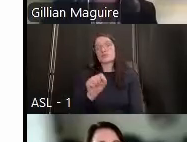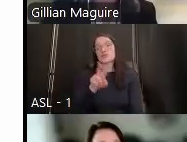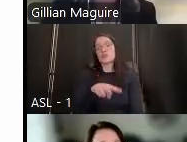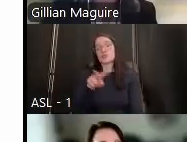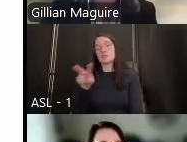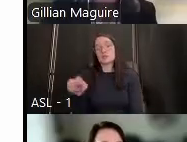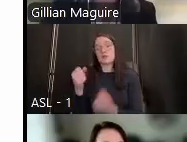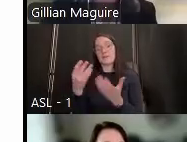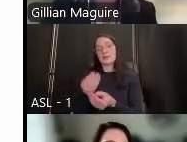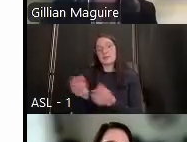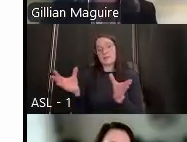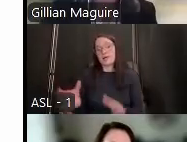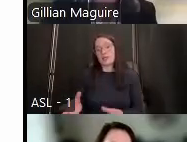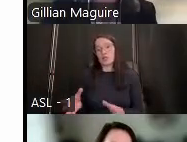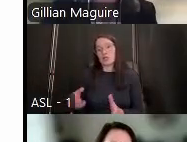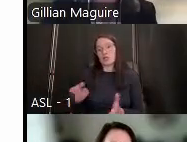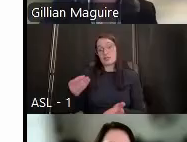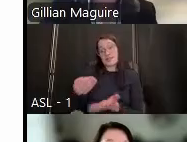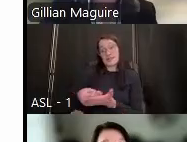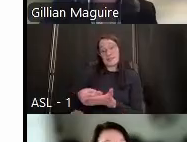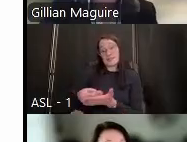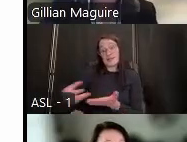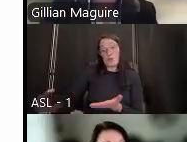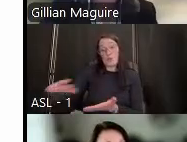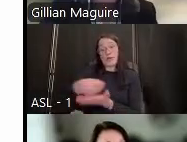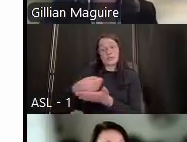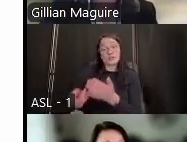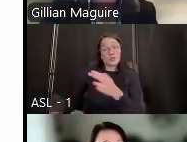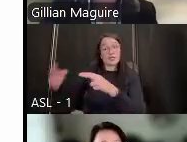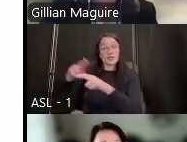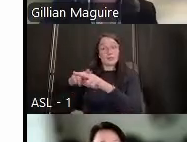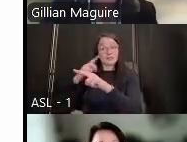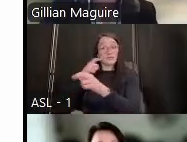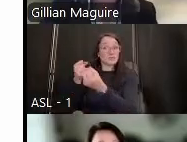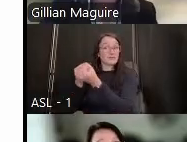increasing the wages for supported employees as well as their other employees to try to